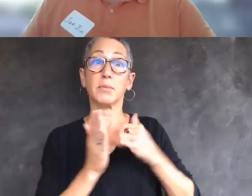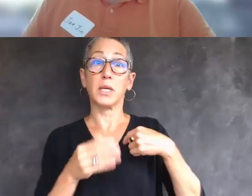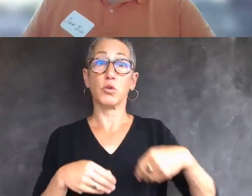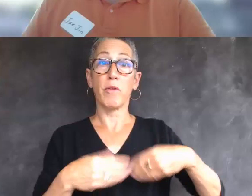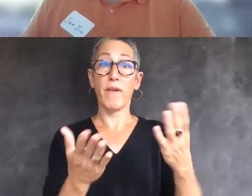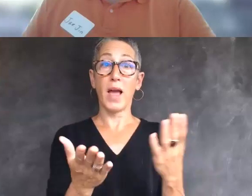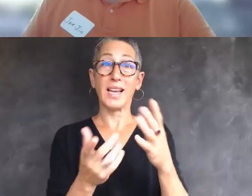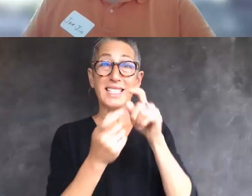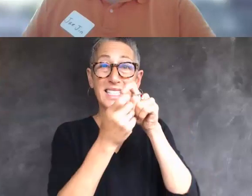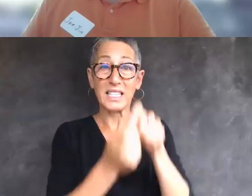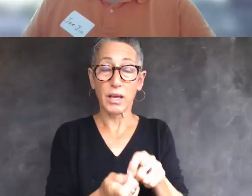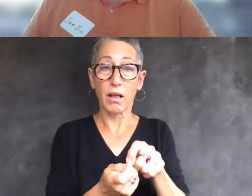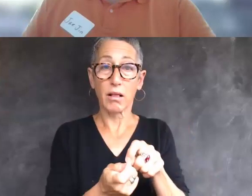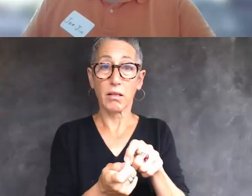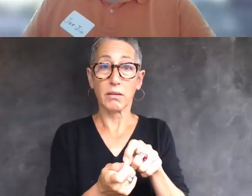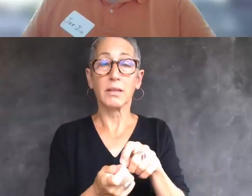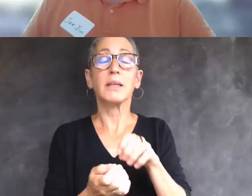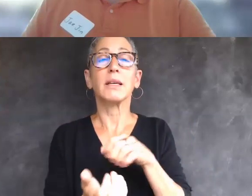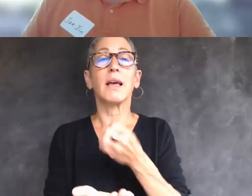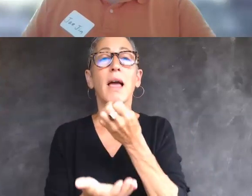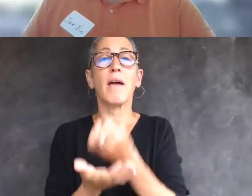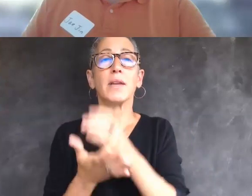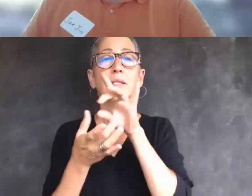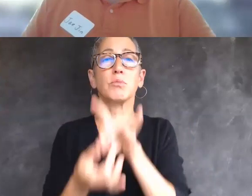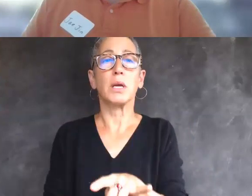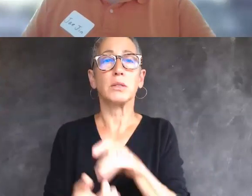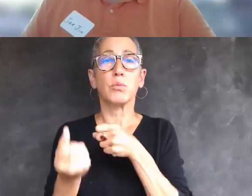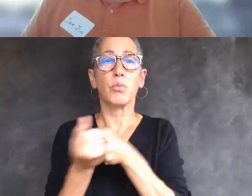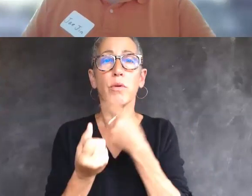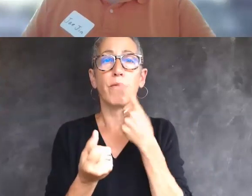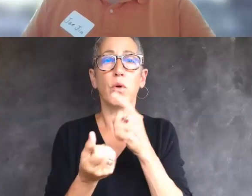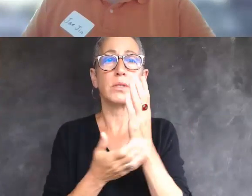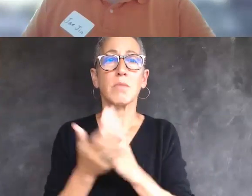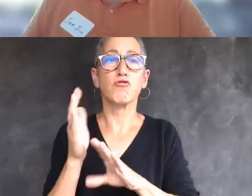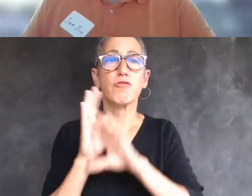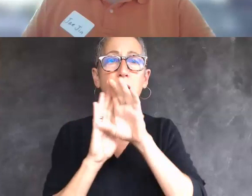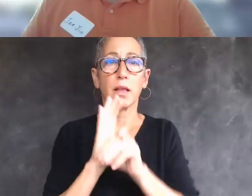evidence based support for some of the curriculums that I'm bringing into the young people there.